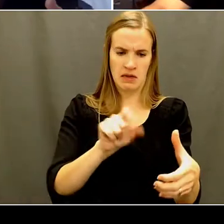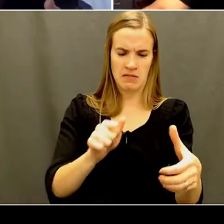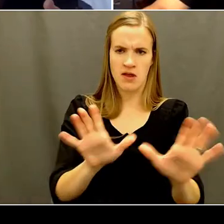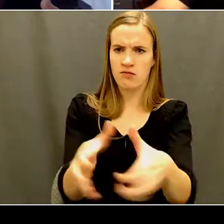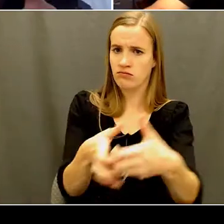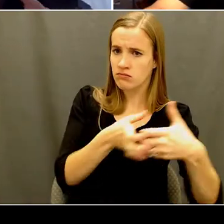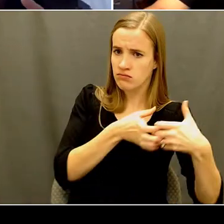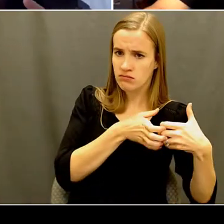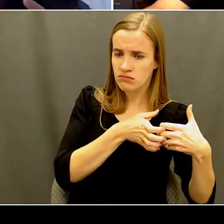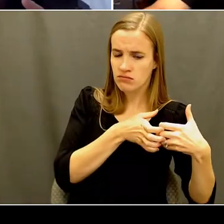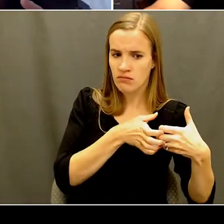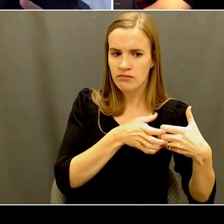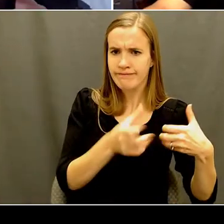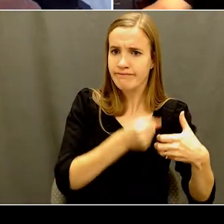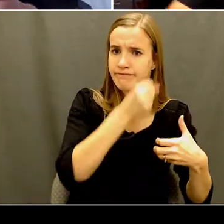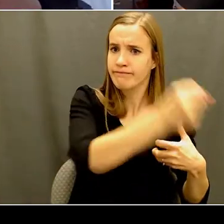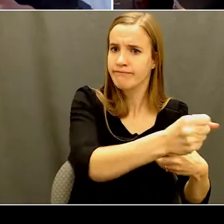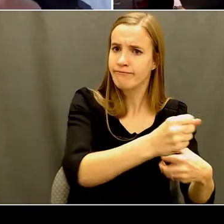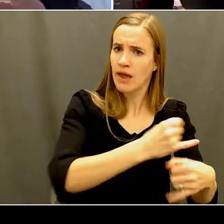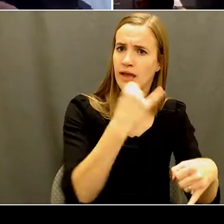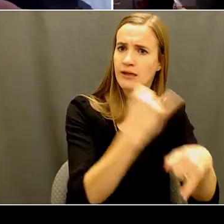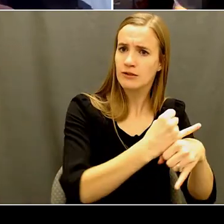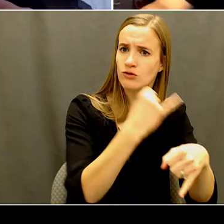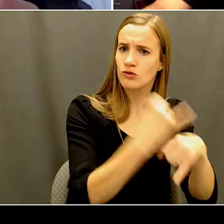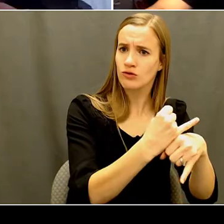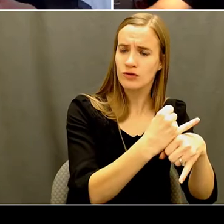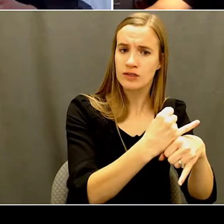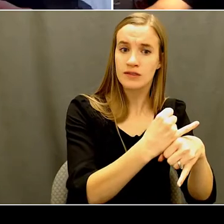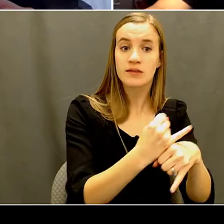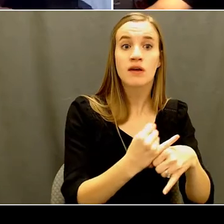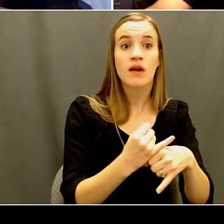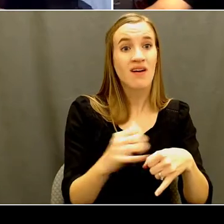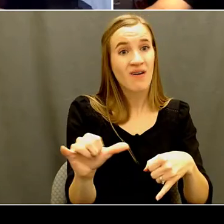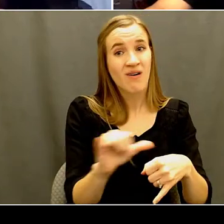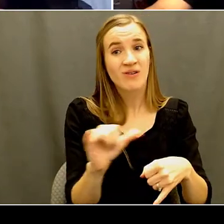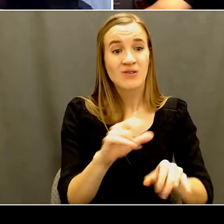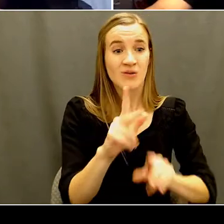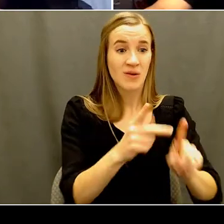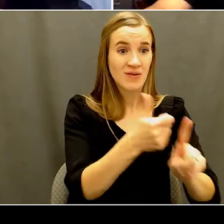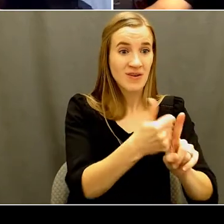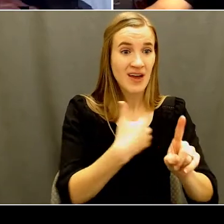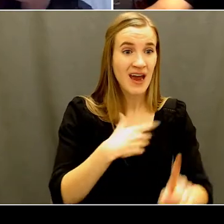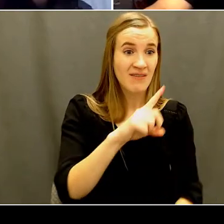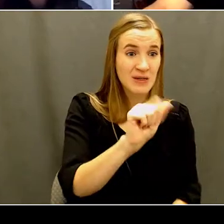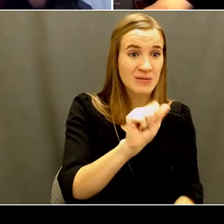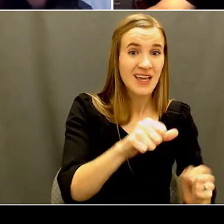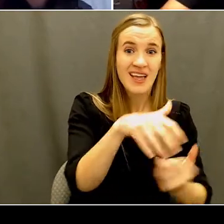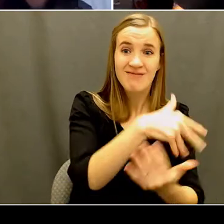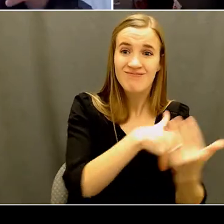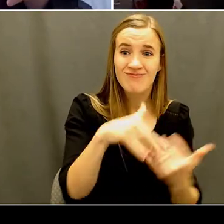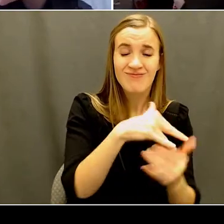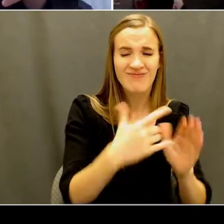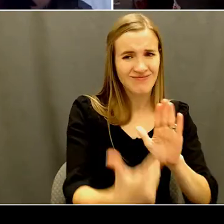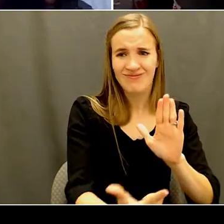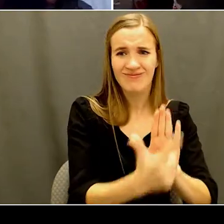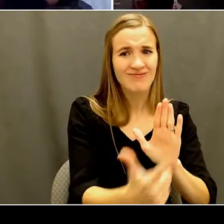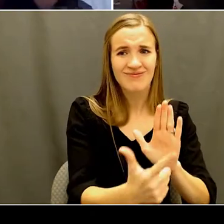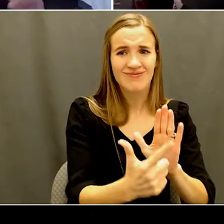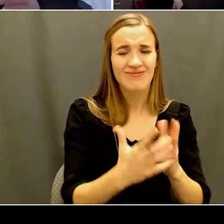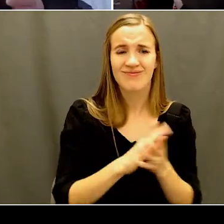home. We were also segregated from one another. There were you know, spaces and